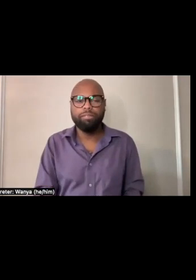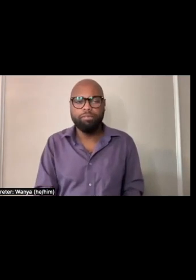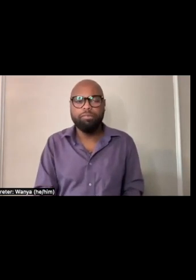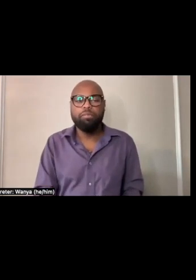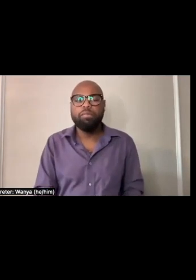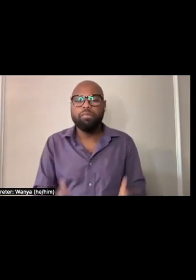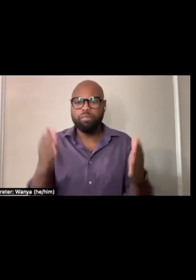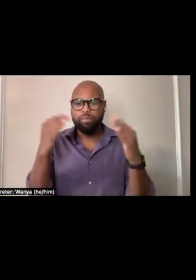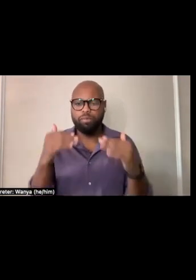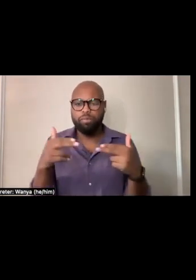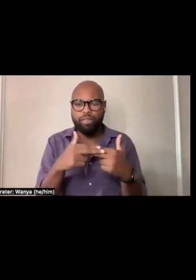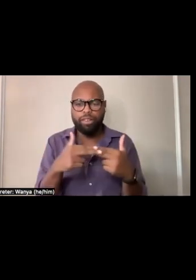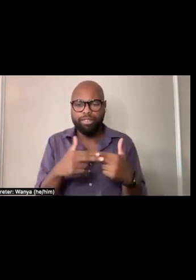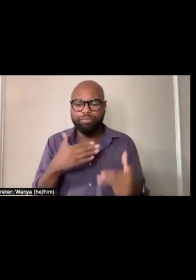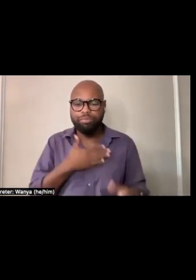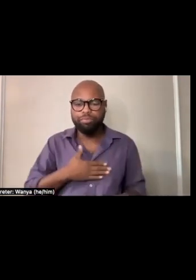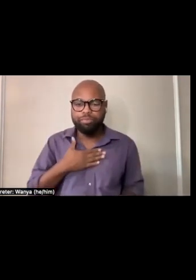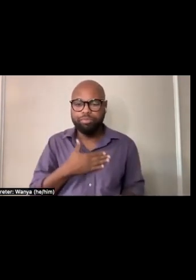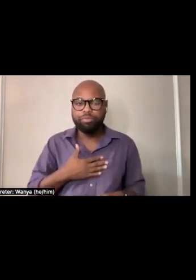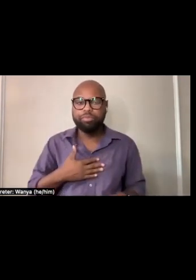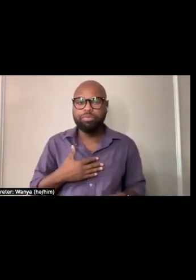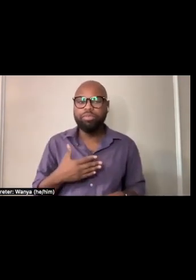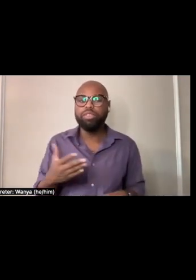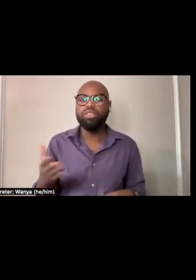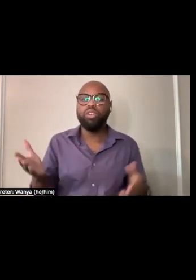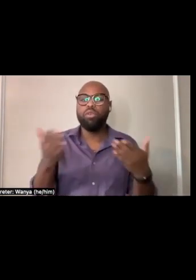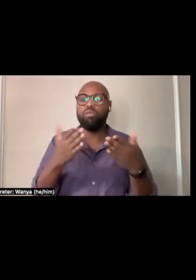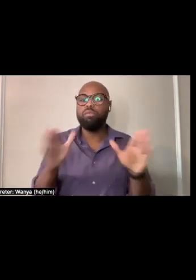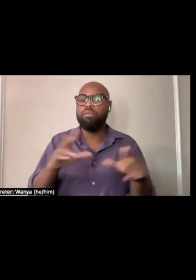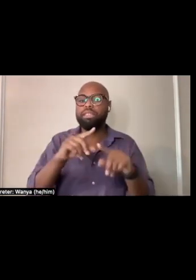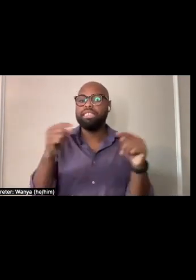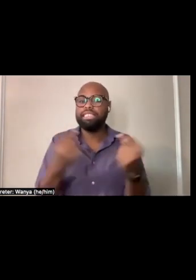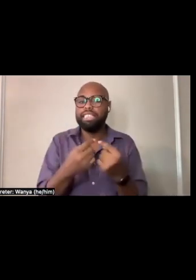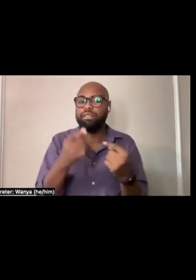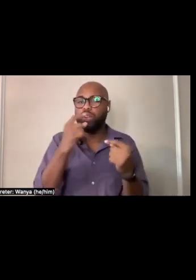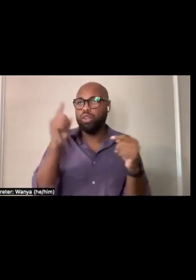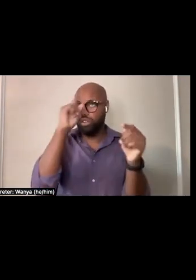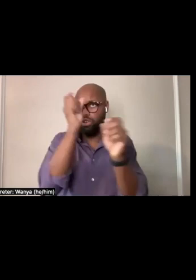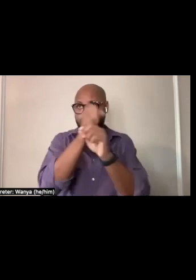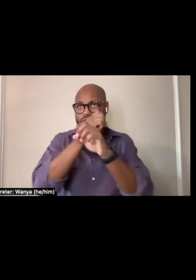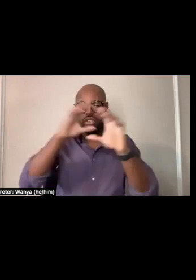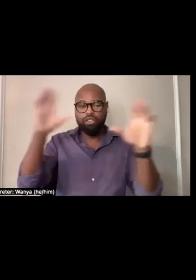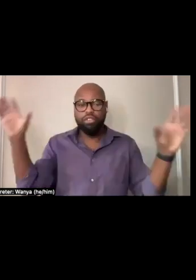envisioned Oakdays wanted to create permanent affordable housing with